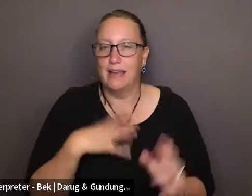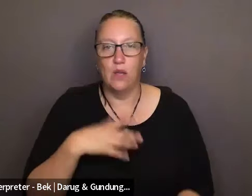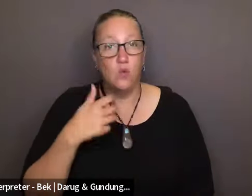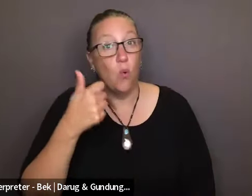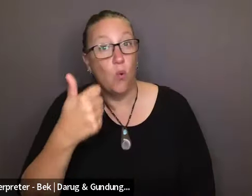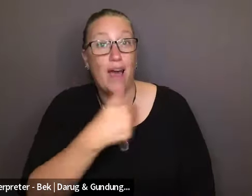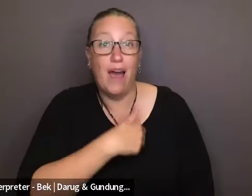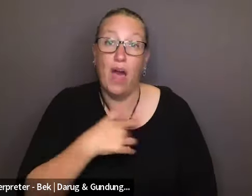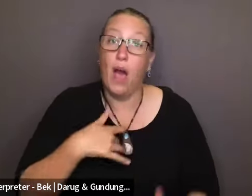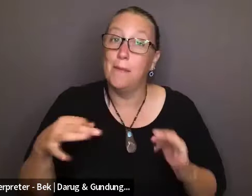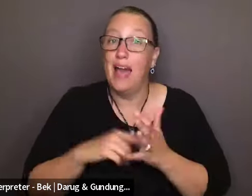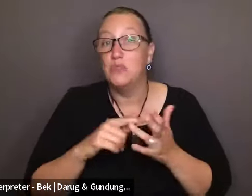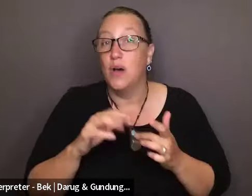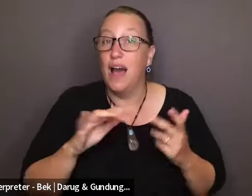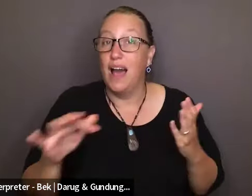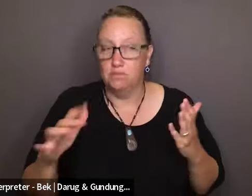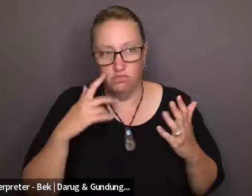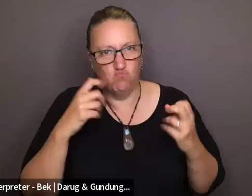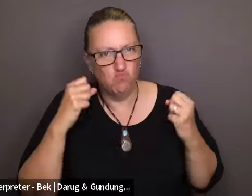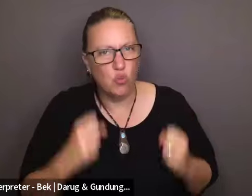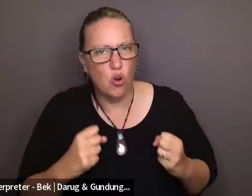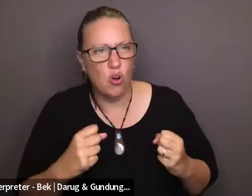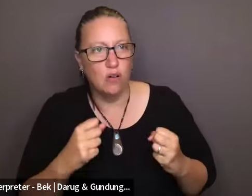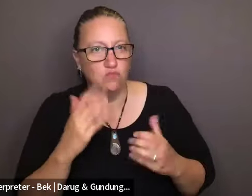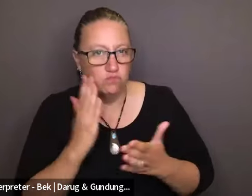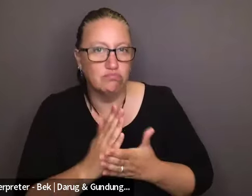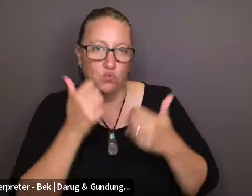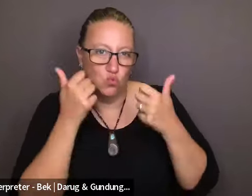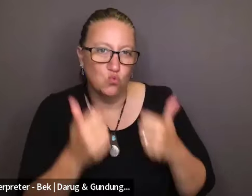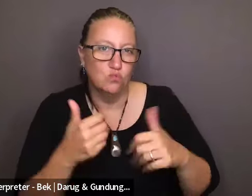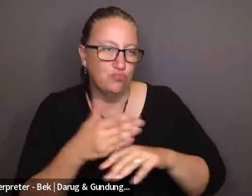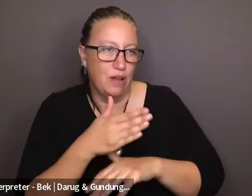because budgetting for access and inclusion is really